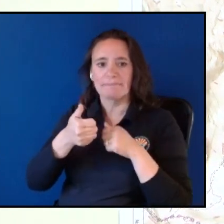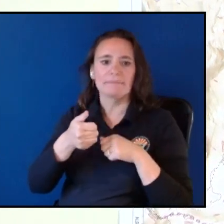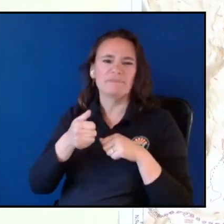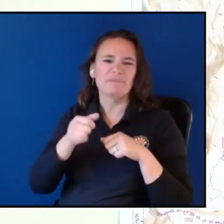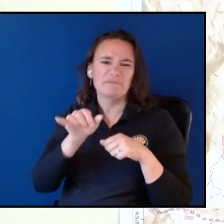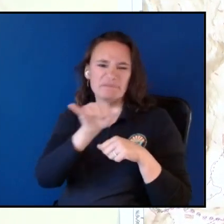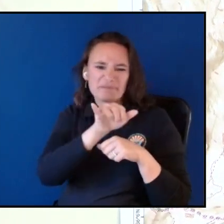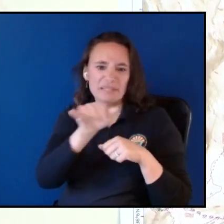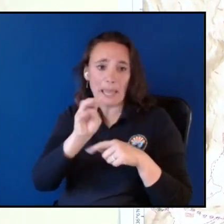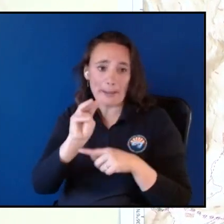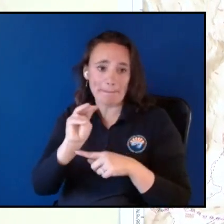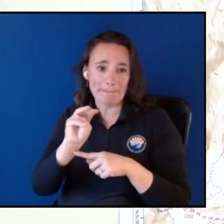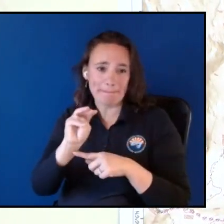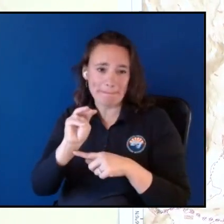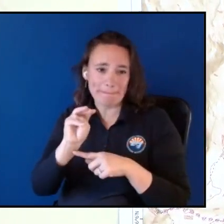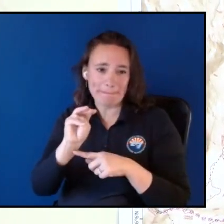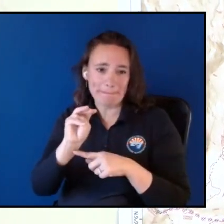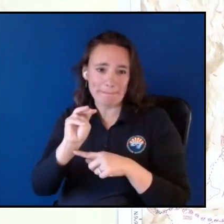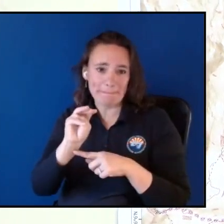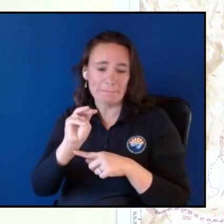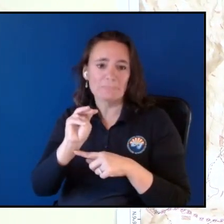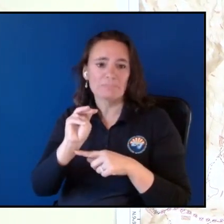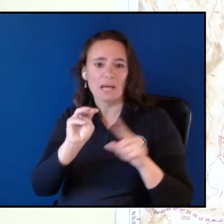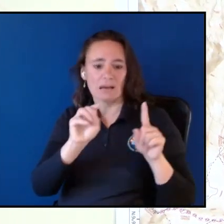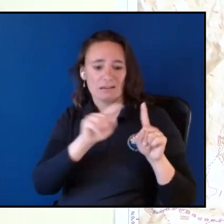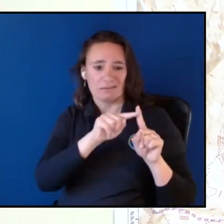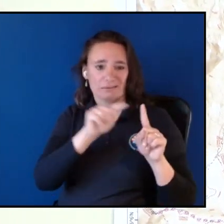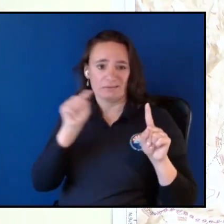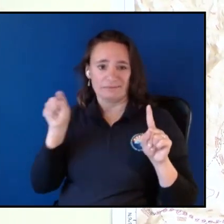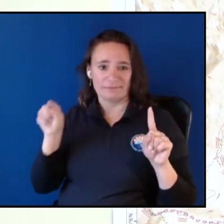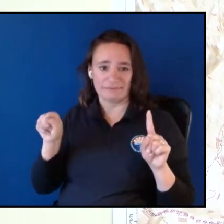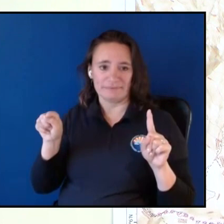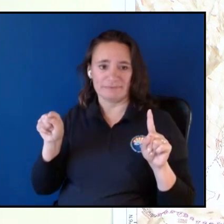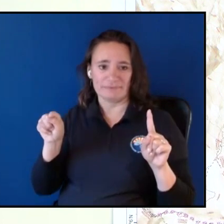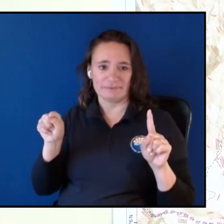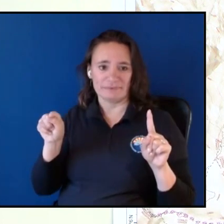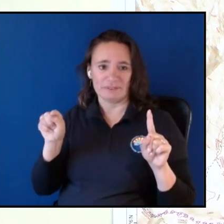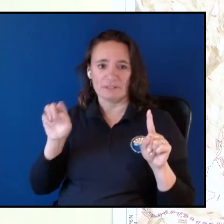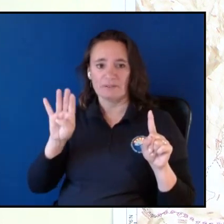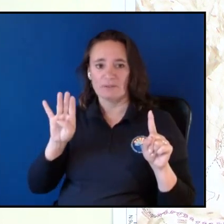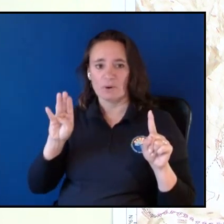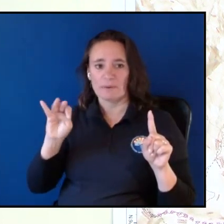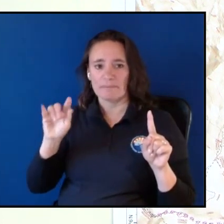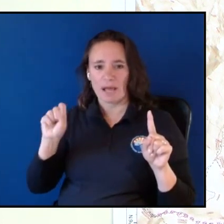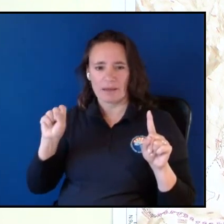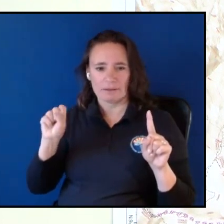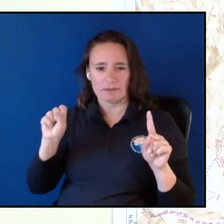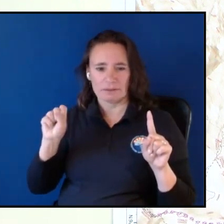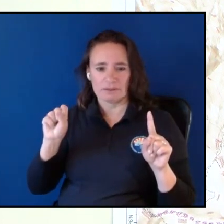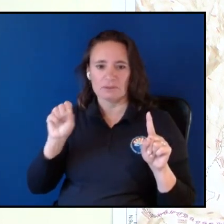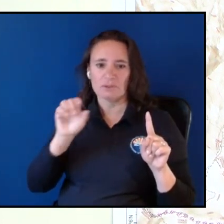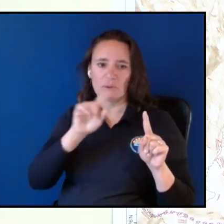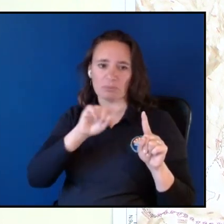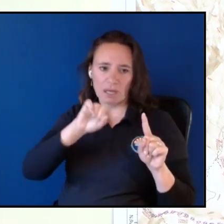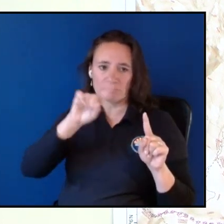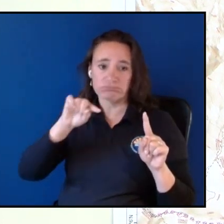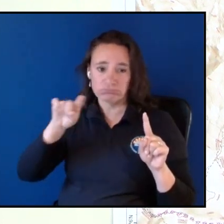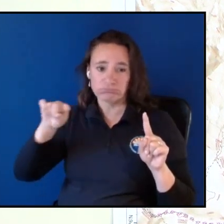It's about 4 miles from here to here as the crow flies, but it's about 8 miles of edge. So, the crews made it about 1/3 of a